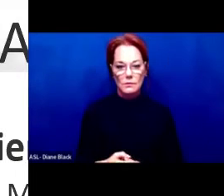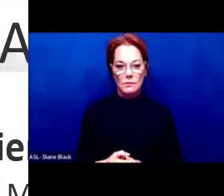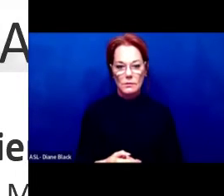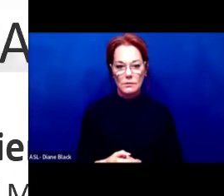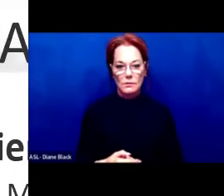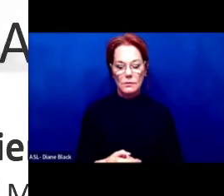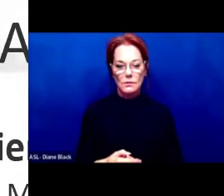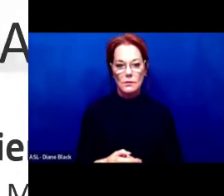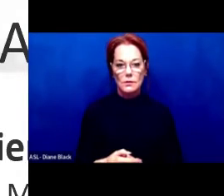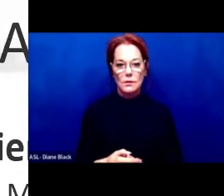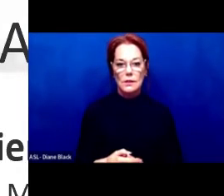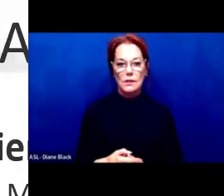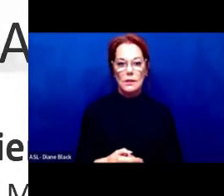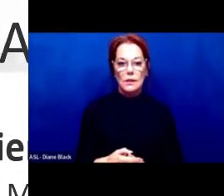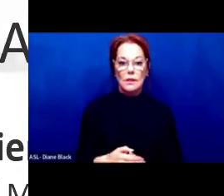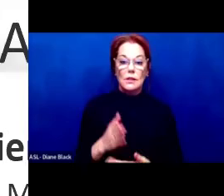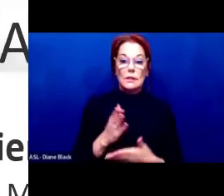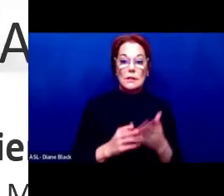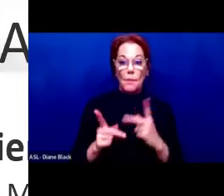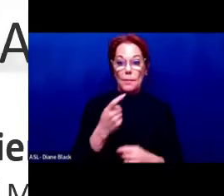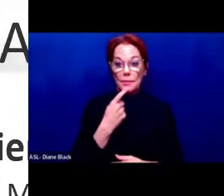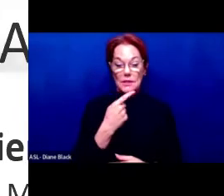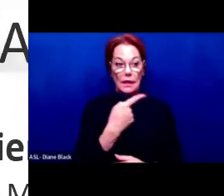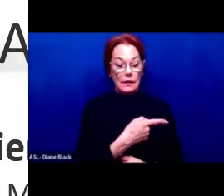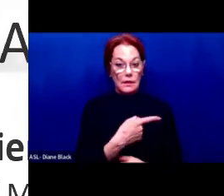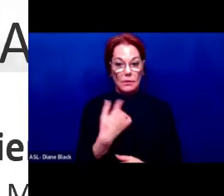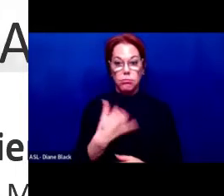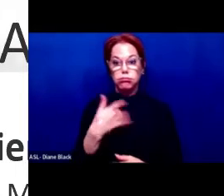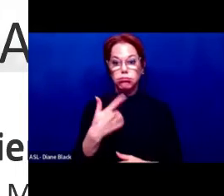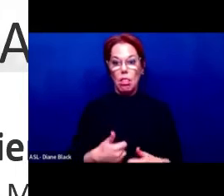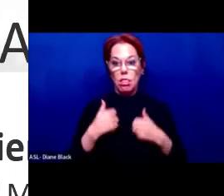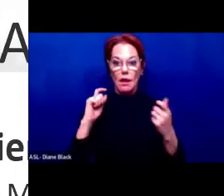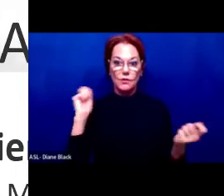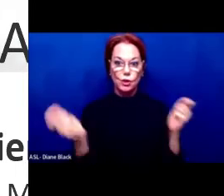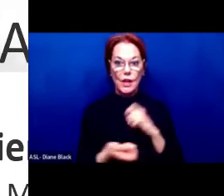of the things they said that this is life changing, as they call it, a pot of gold, and actually have some numbers for